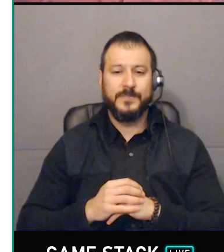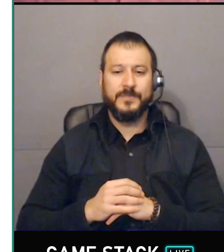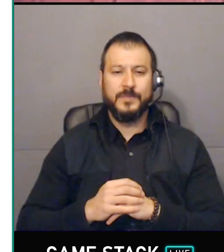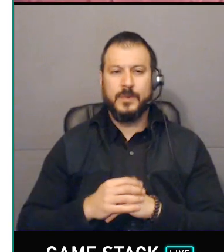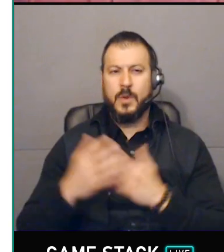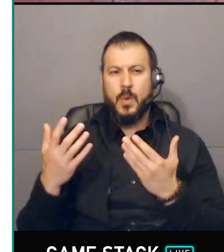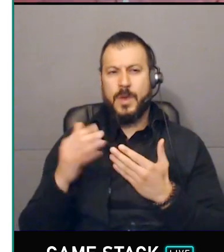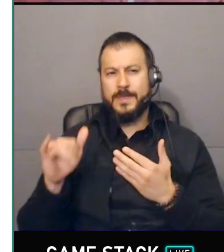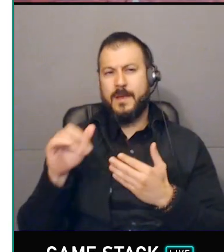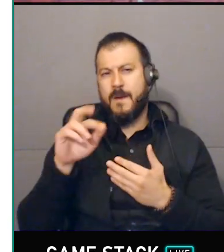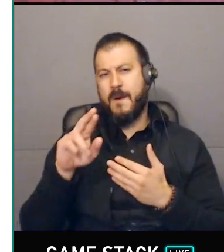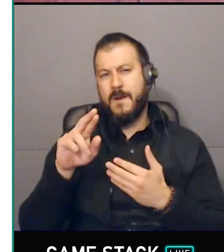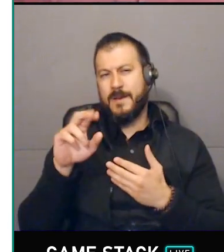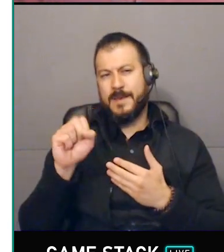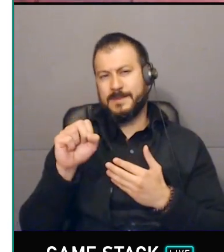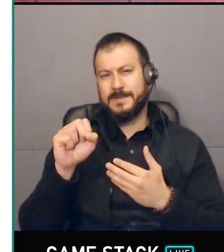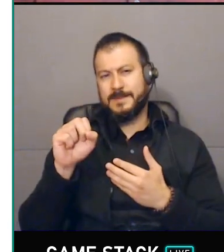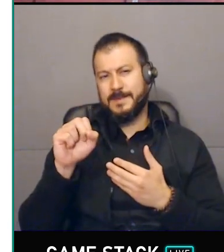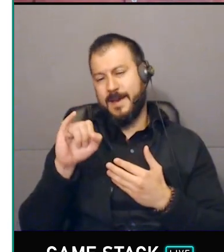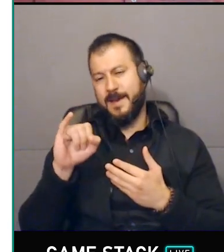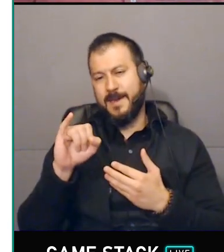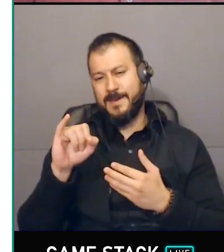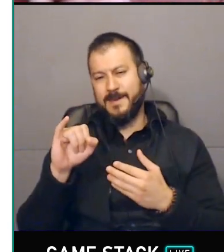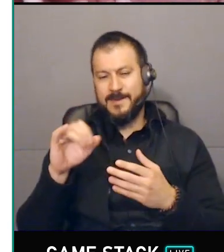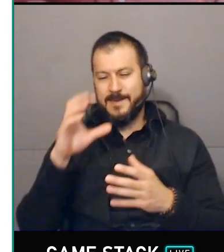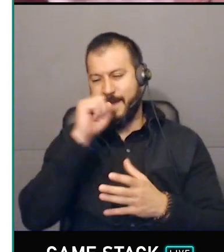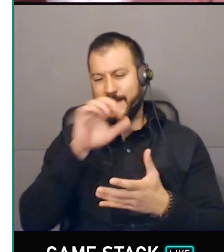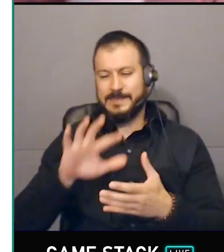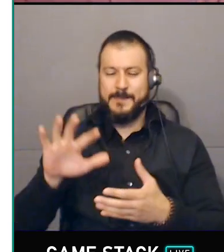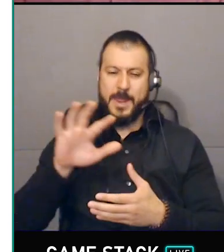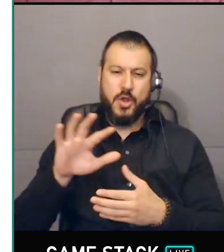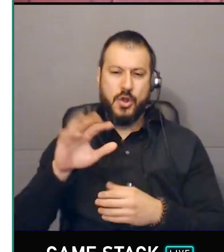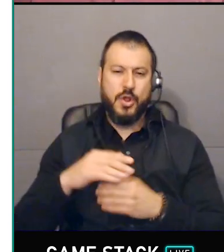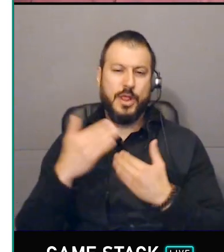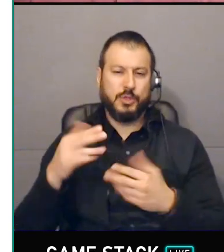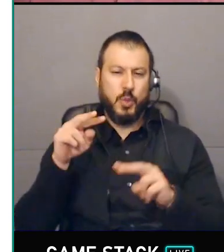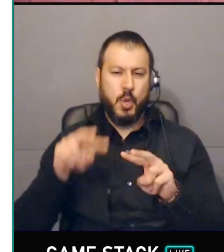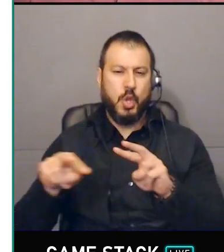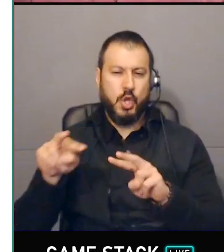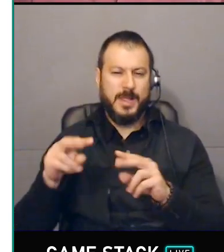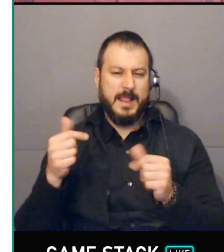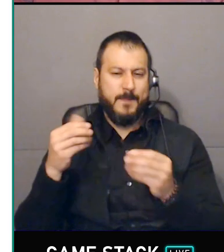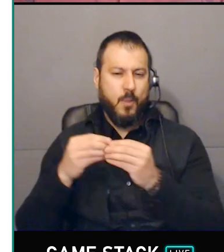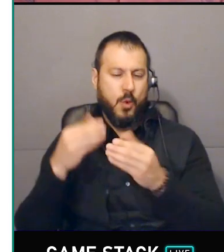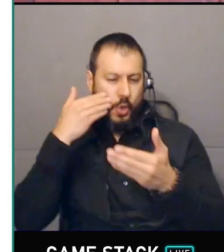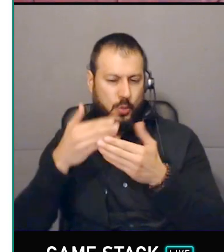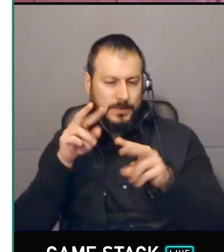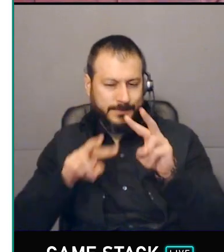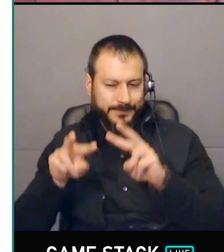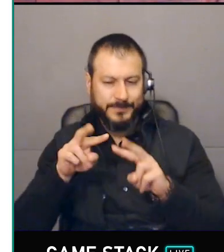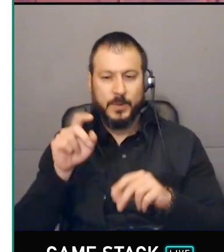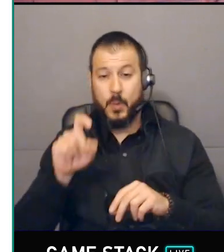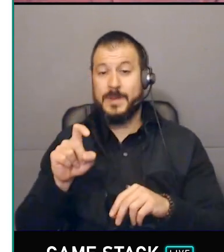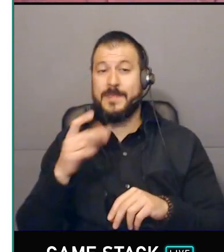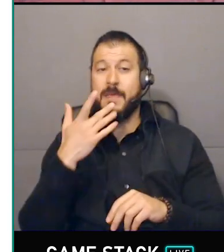What is this RIS estimator? Let's look at the estimator here a little bit more closely. We need our color at a pixel,